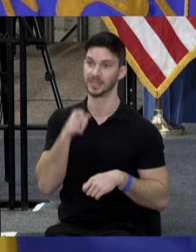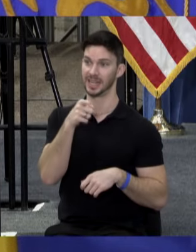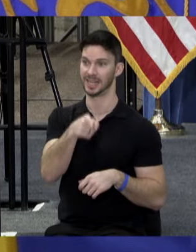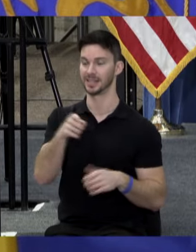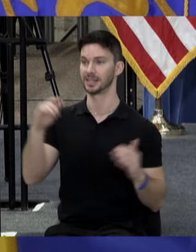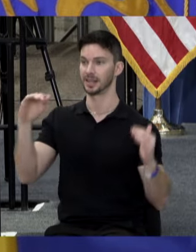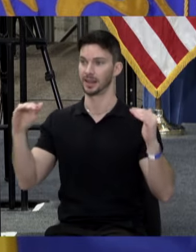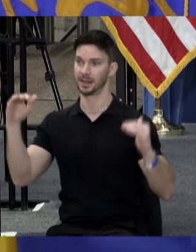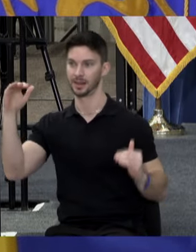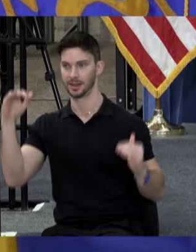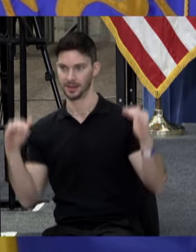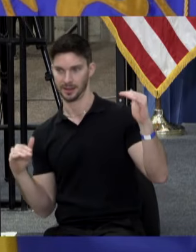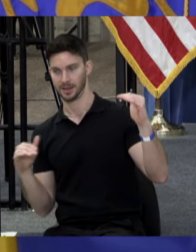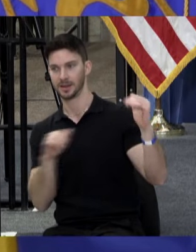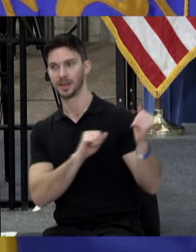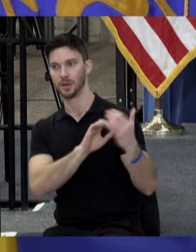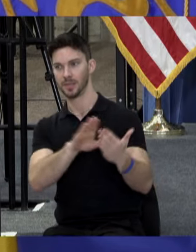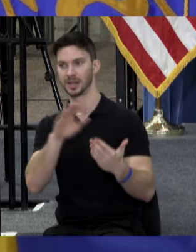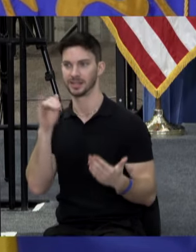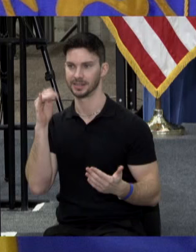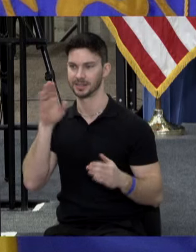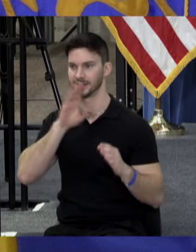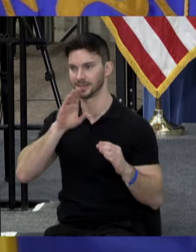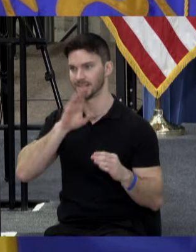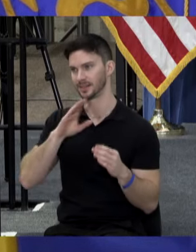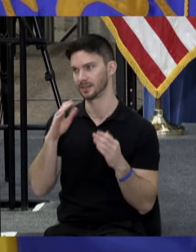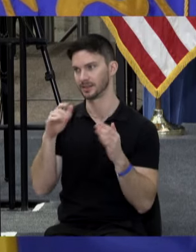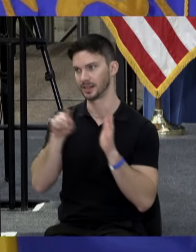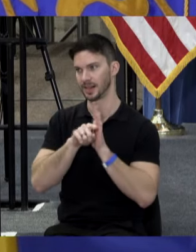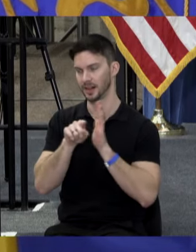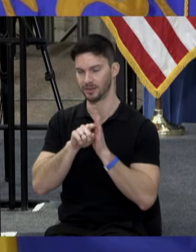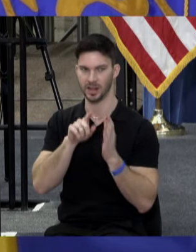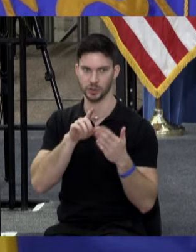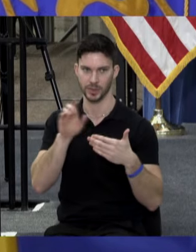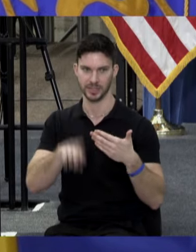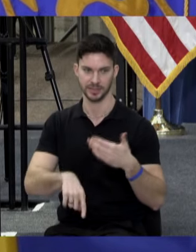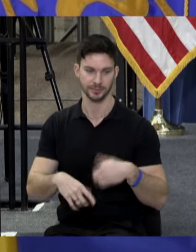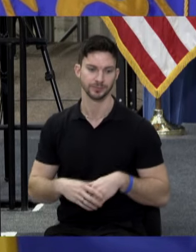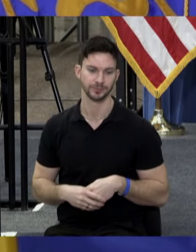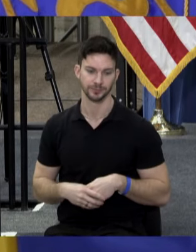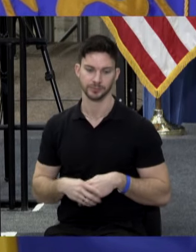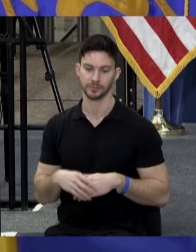negative consequences. This is not sustainable. Our nation's family caregivers need concrete